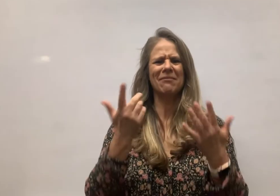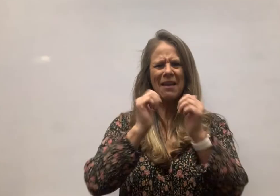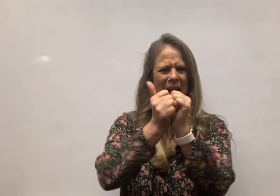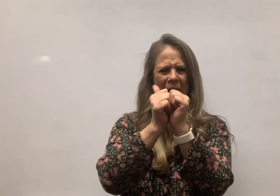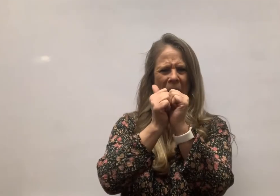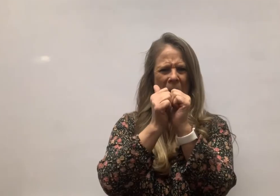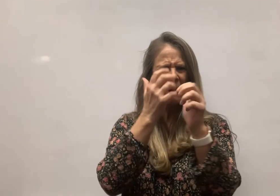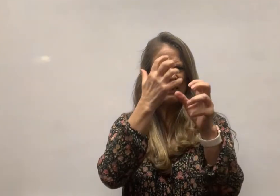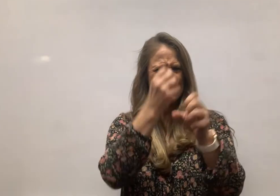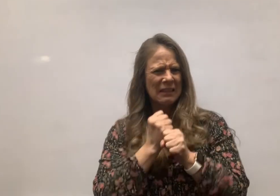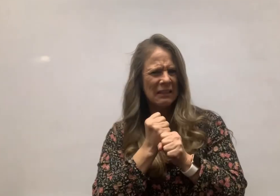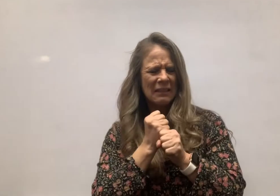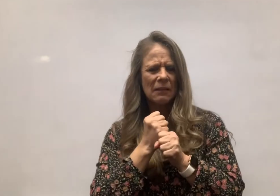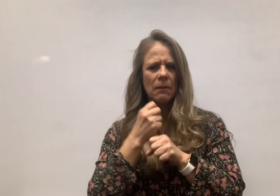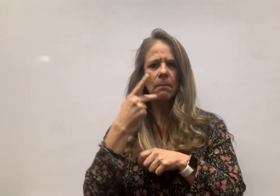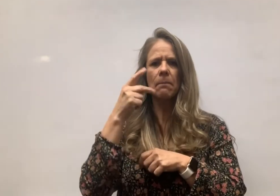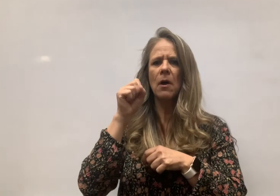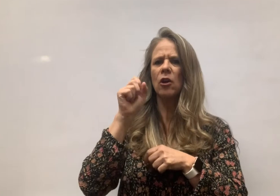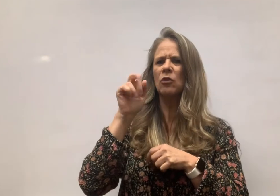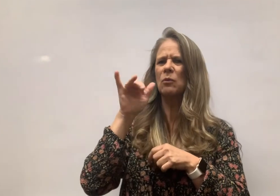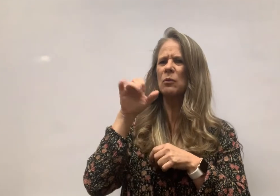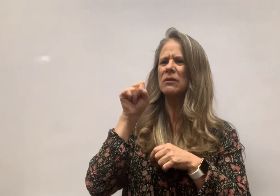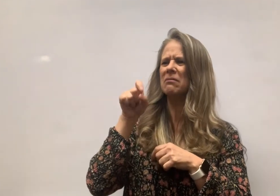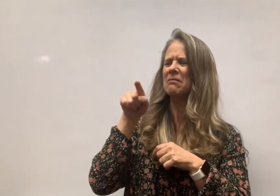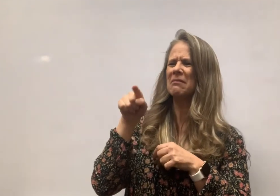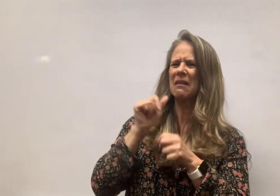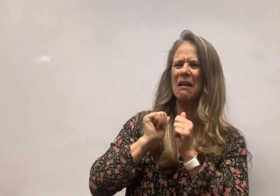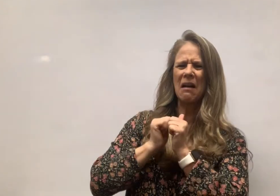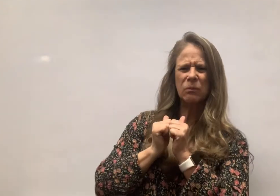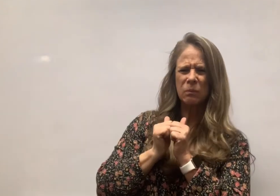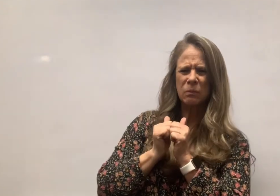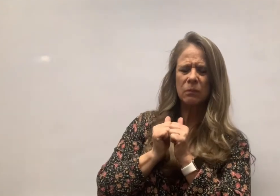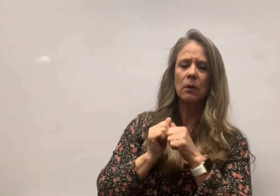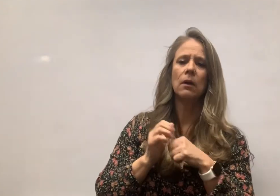How do we get Psoriasis?